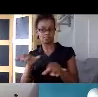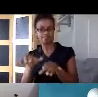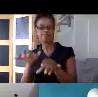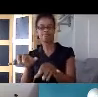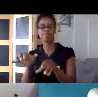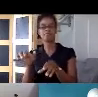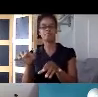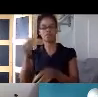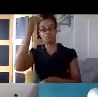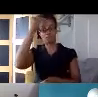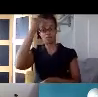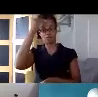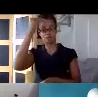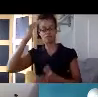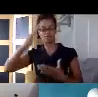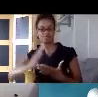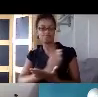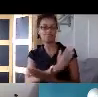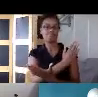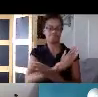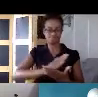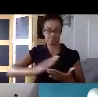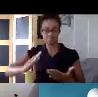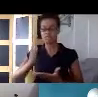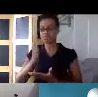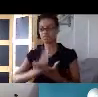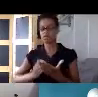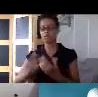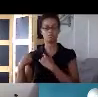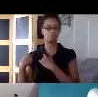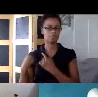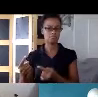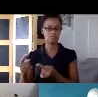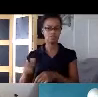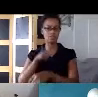there's folks who have been doing some of this work for a very long time within, within,